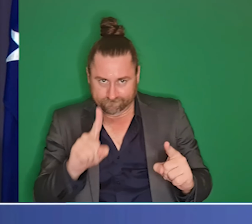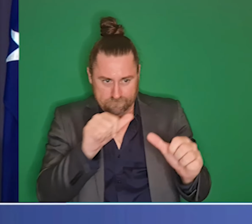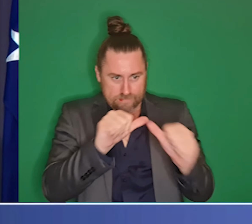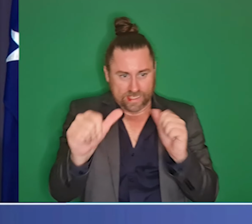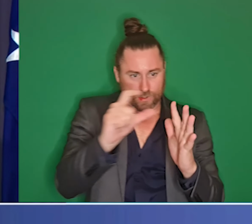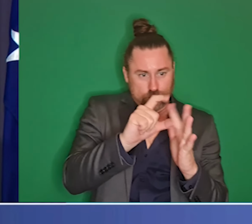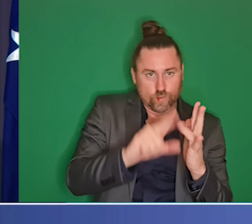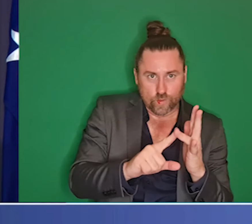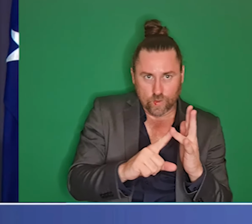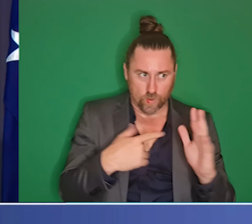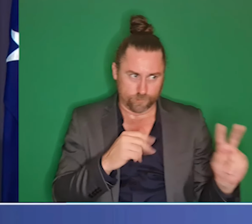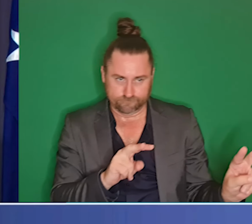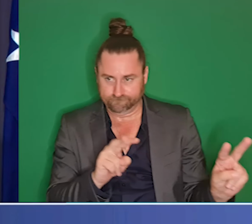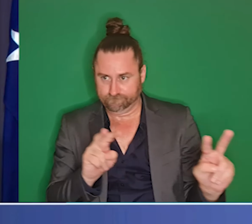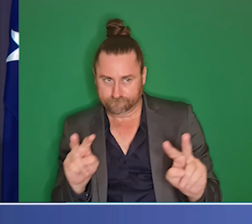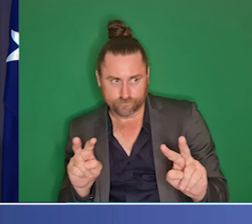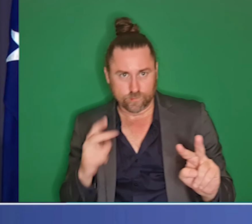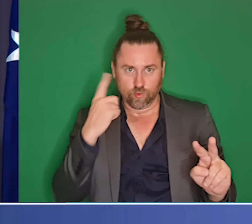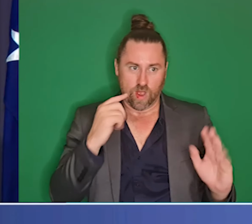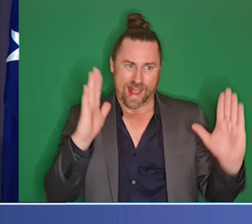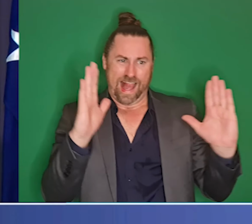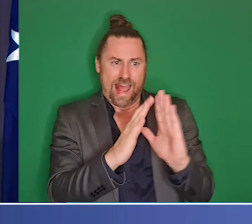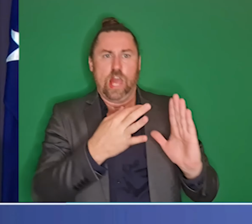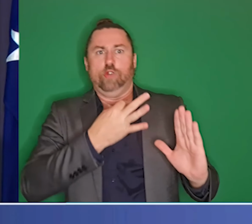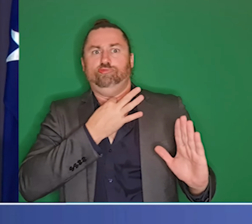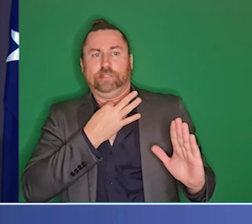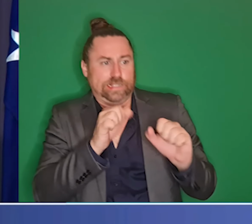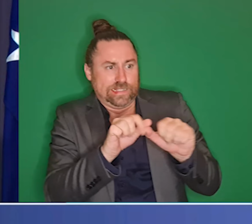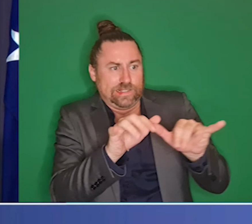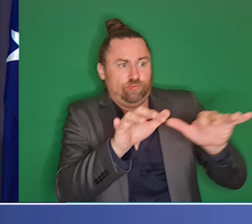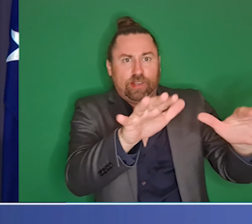between decreasing the chance of infection in a workplace